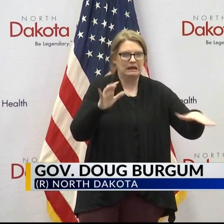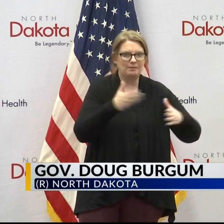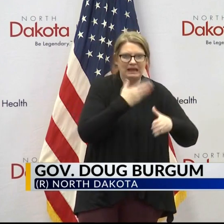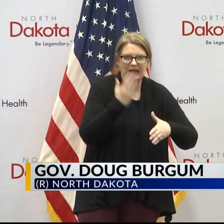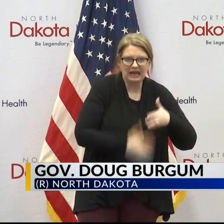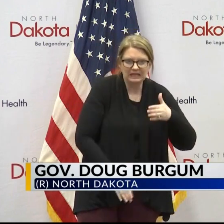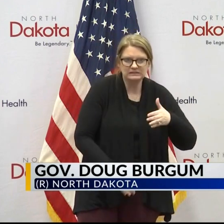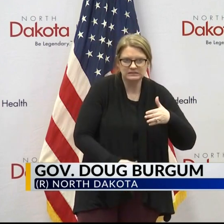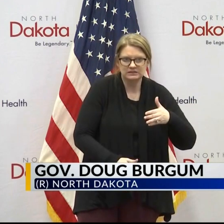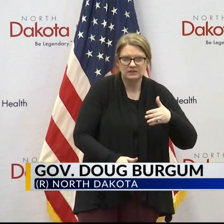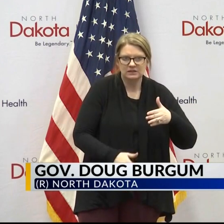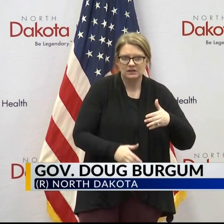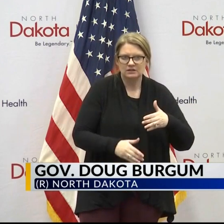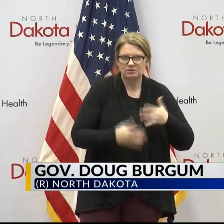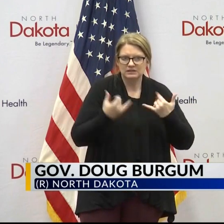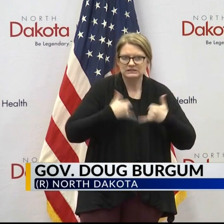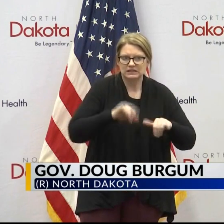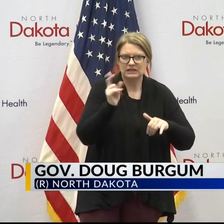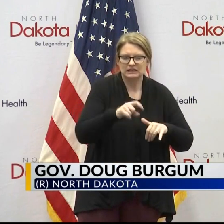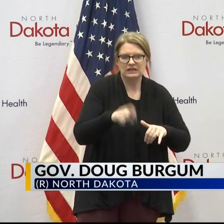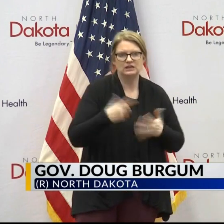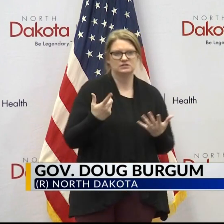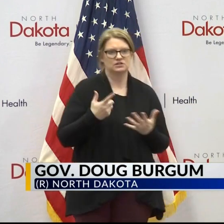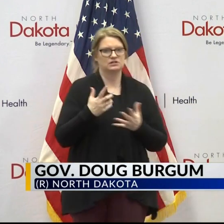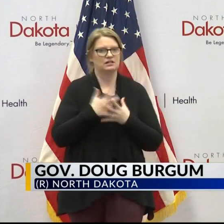CHILDCARE AND HEALTH AND SAFETY WAY. SO WE NEED A FULLY FUNCTIONING CHILDCARE SYSTEM WHEN THE PANDEMIC ENDS AND WHEN OUR